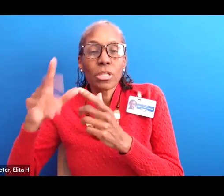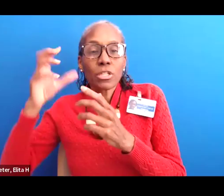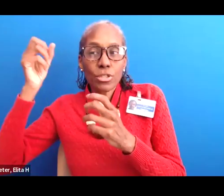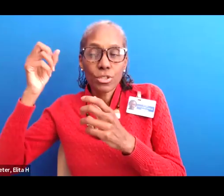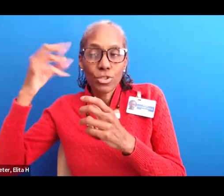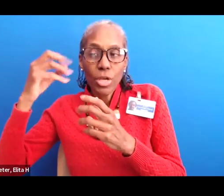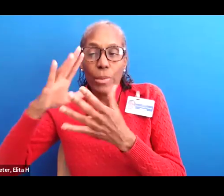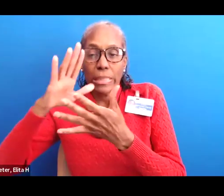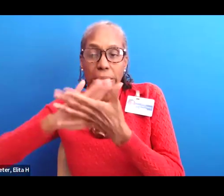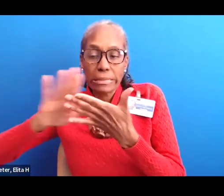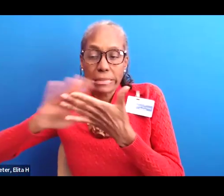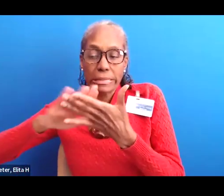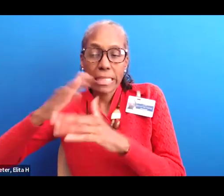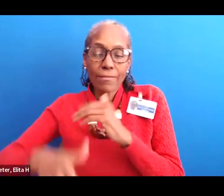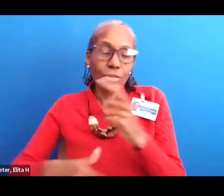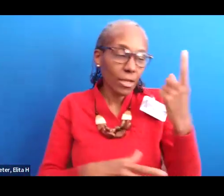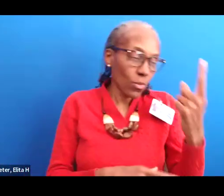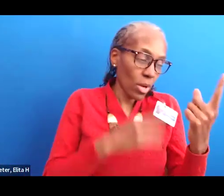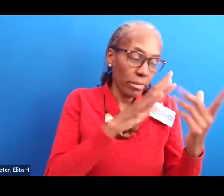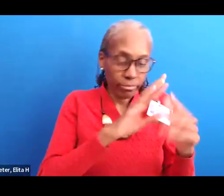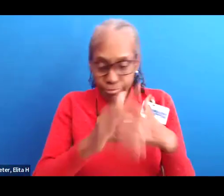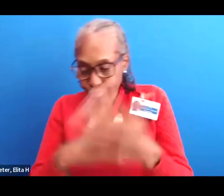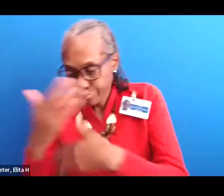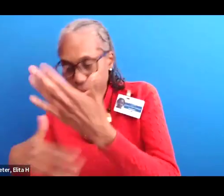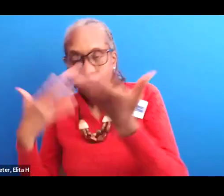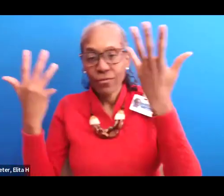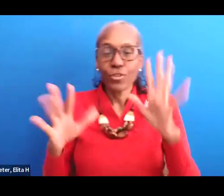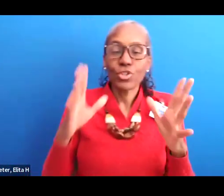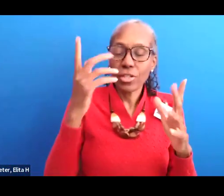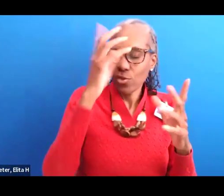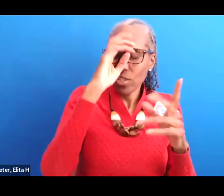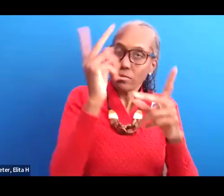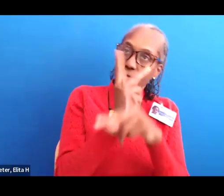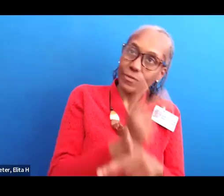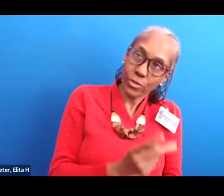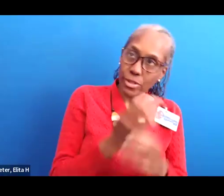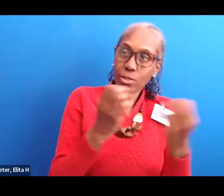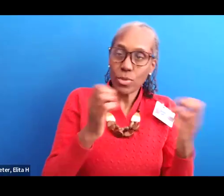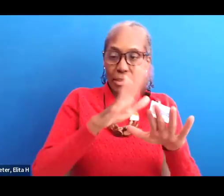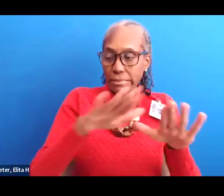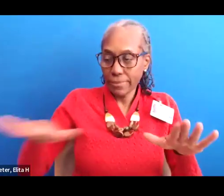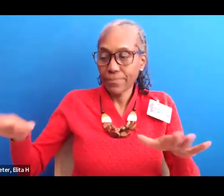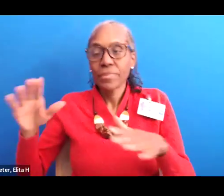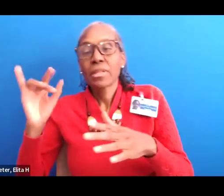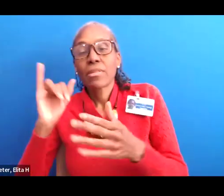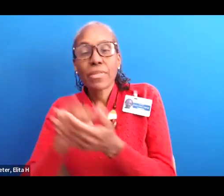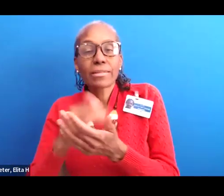It's a nice little one-step process if you can get all that kind of equipment. But that would probably be the best thing.